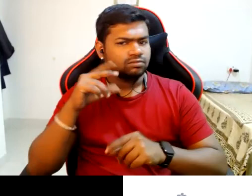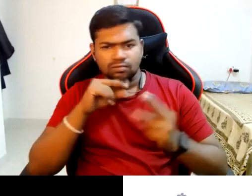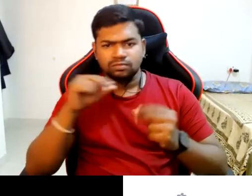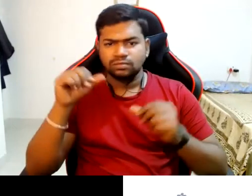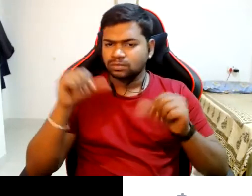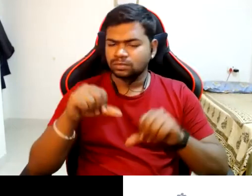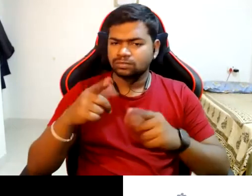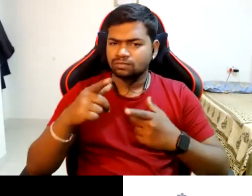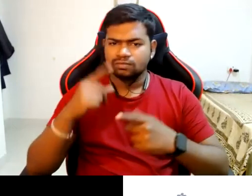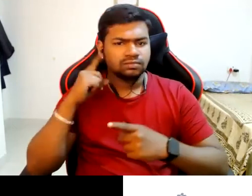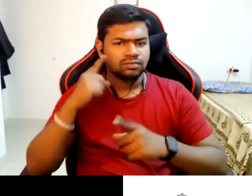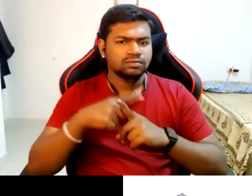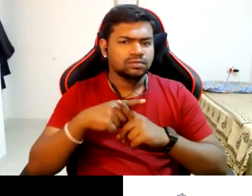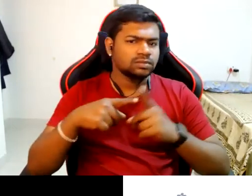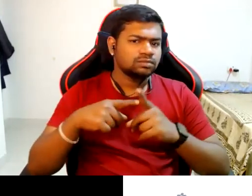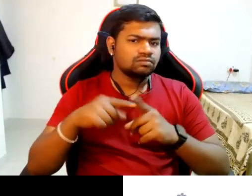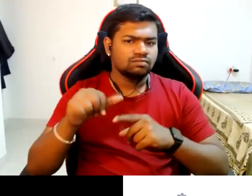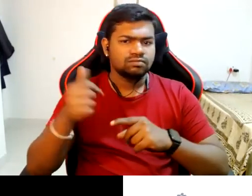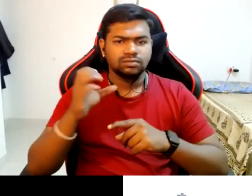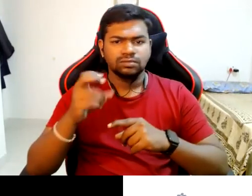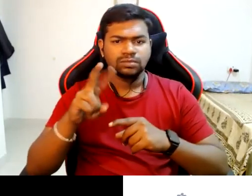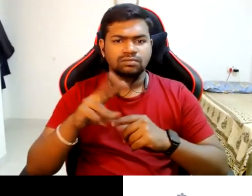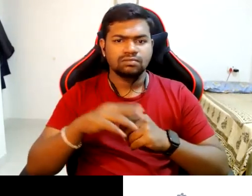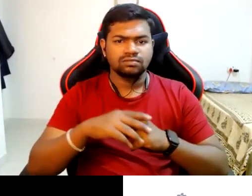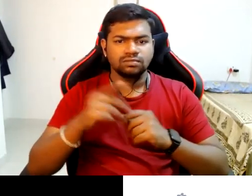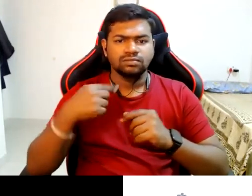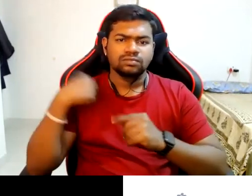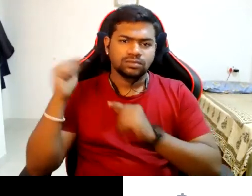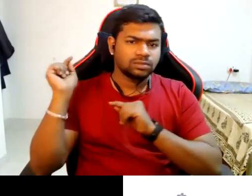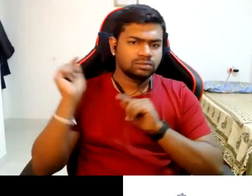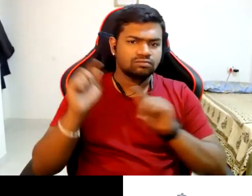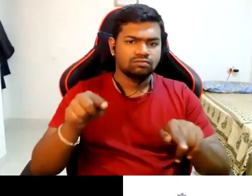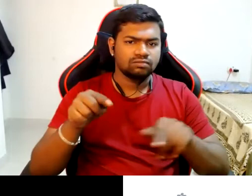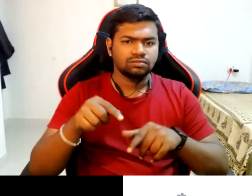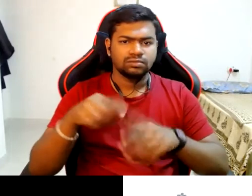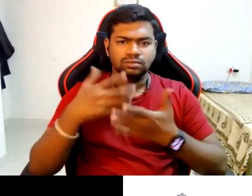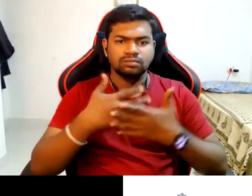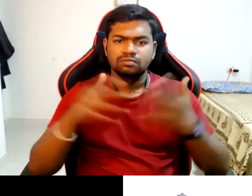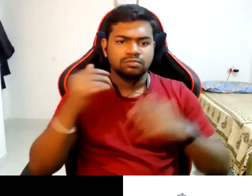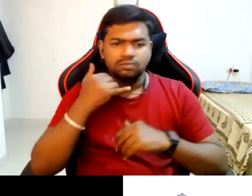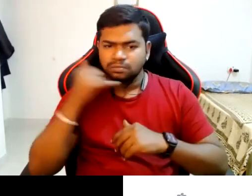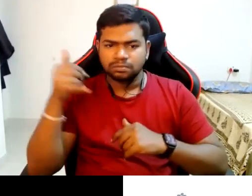so the HR was like your senior is so impressive. we will get back to you. Then never never got back.